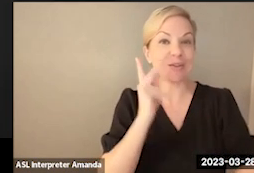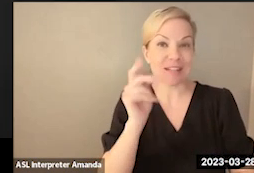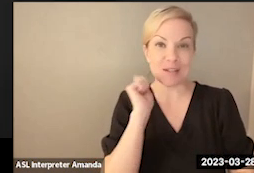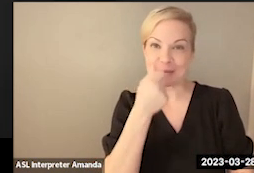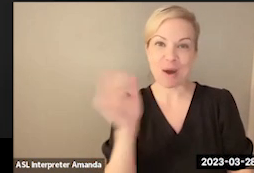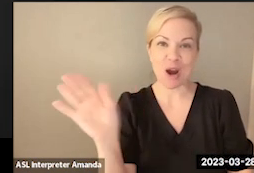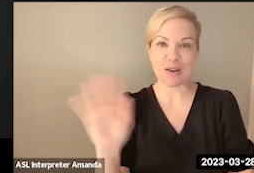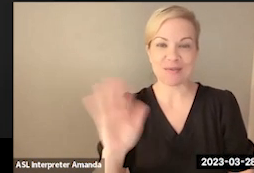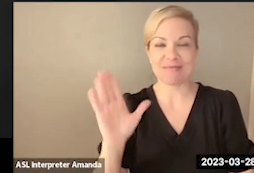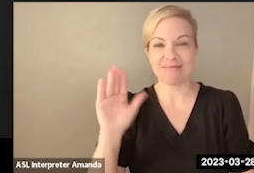Kimberly: Thank you.